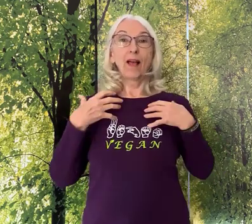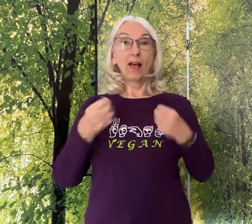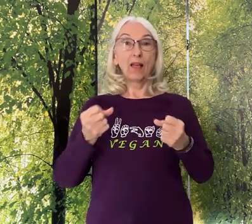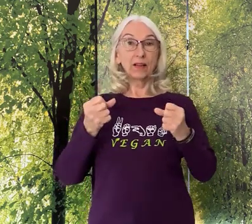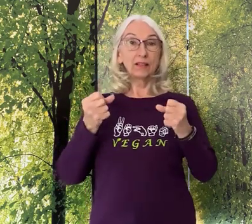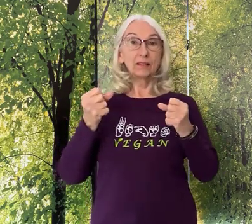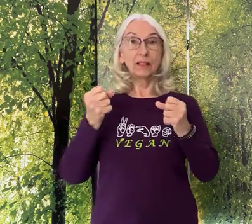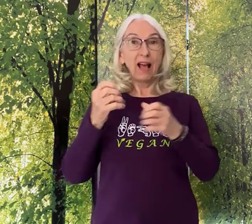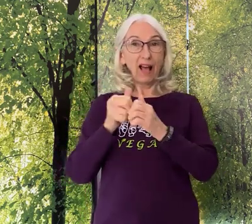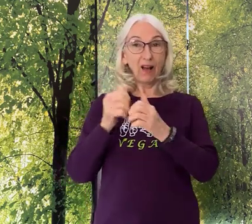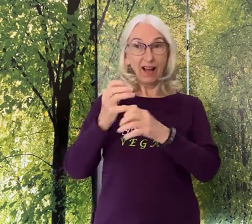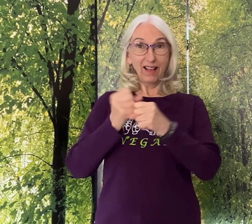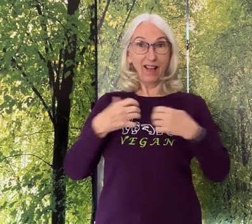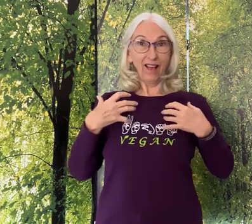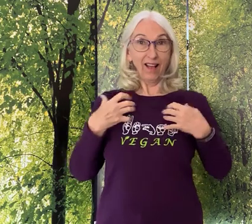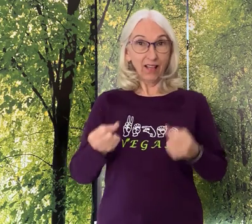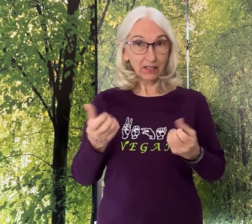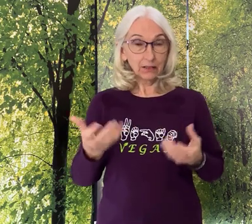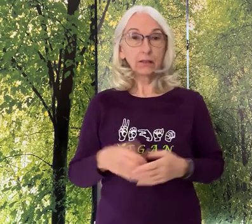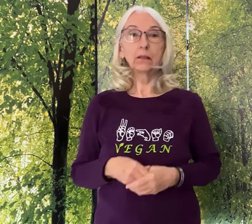Getting healthy